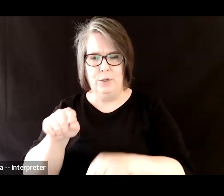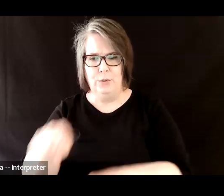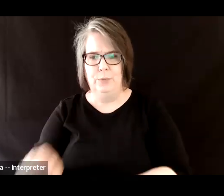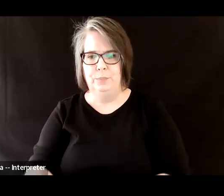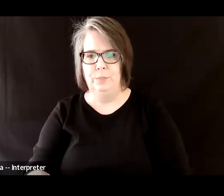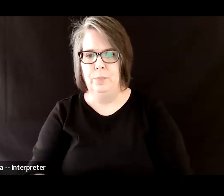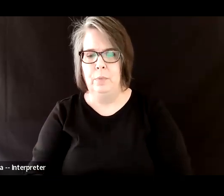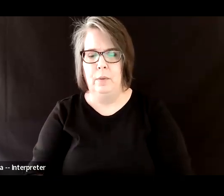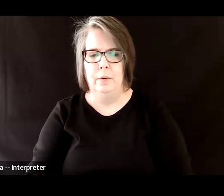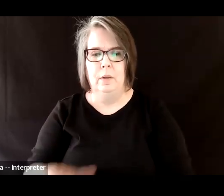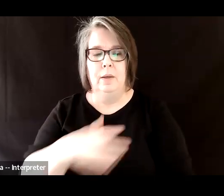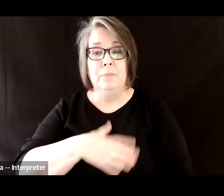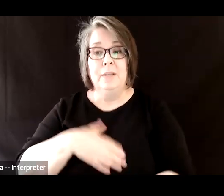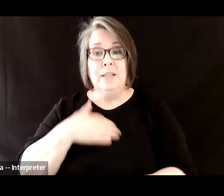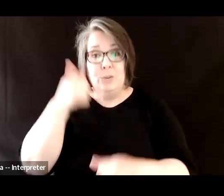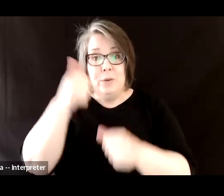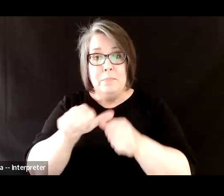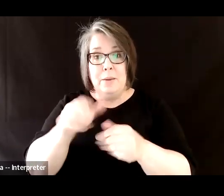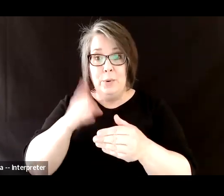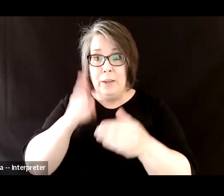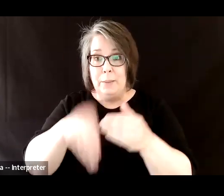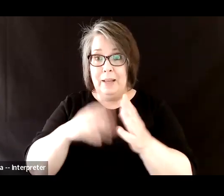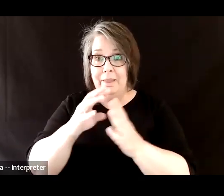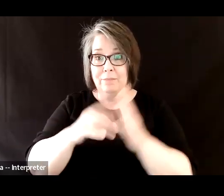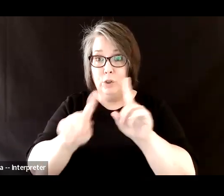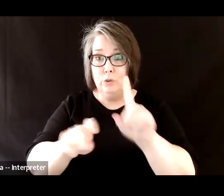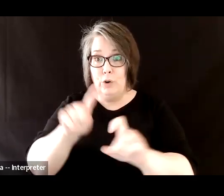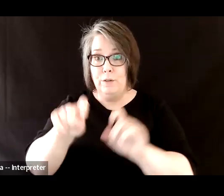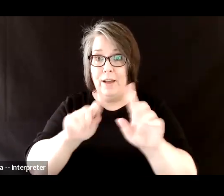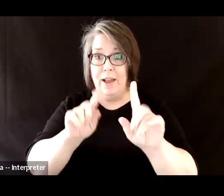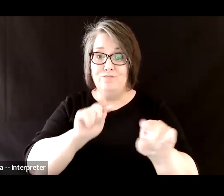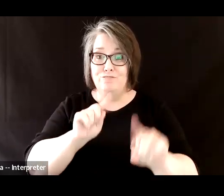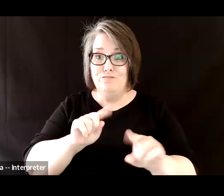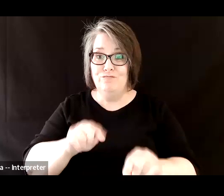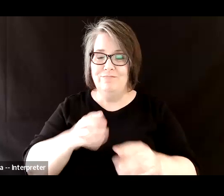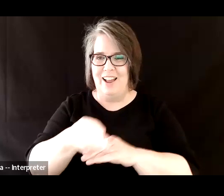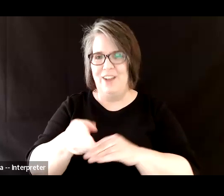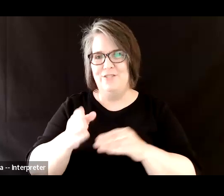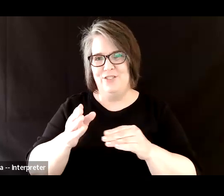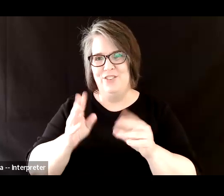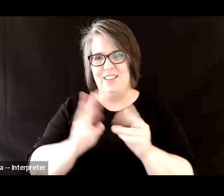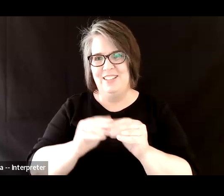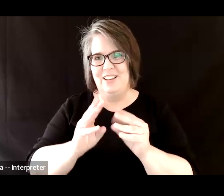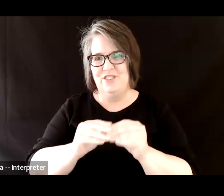Please remember to complete the survey after the session.